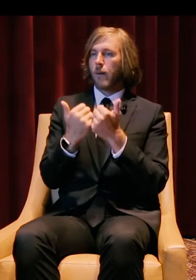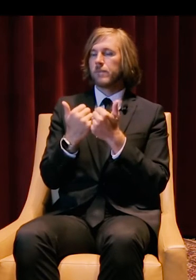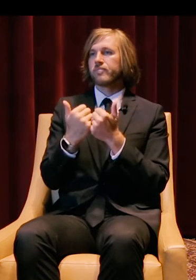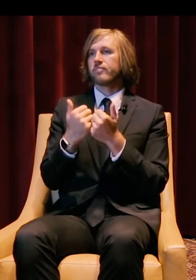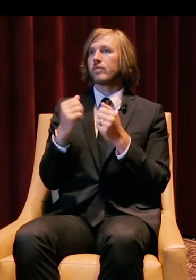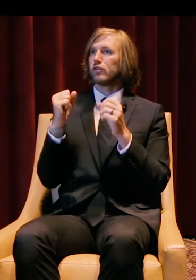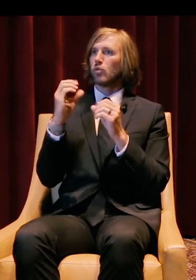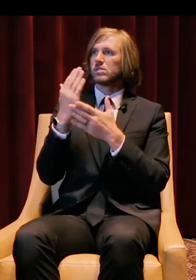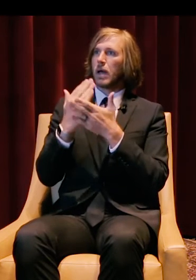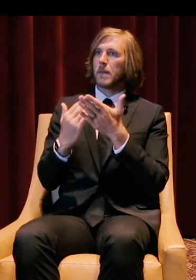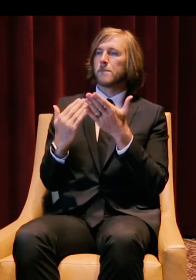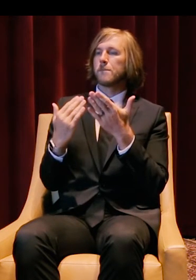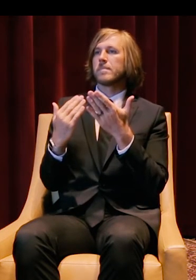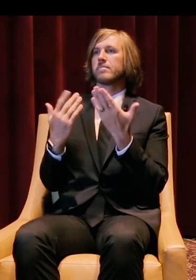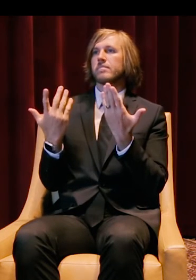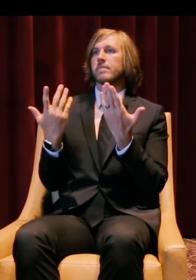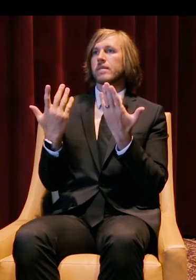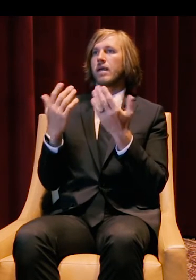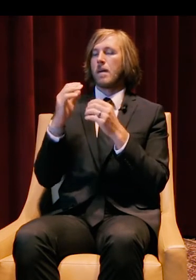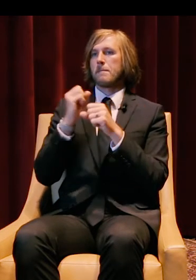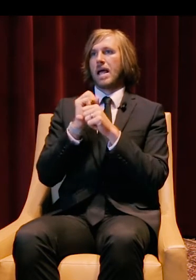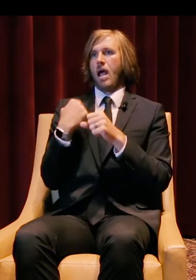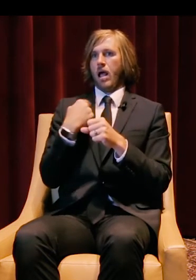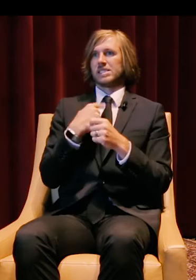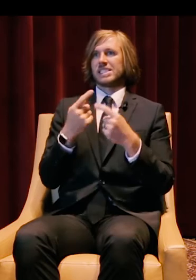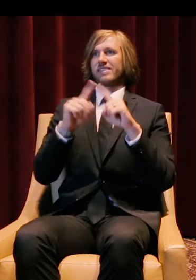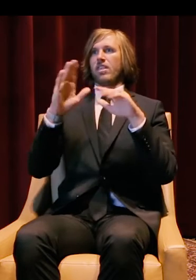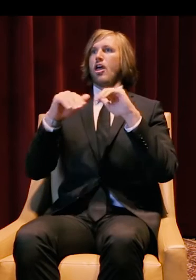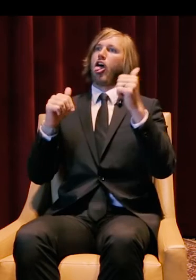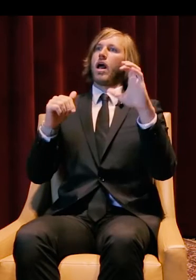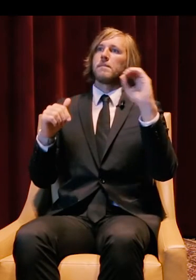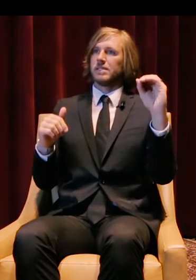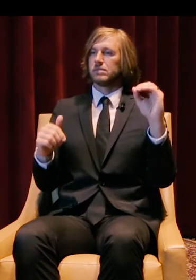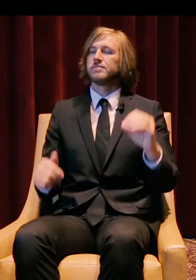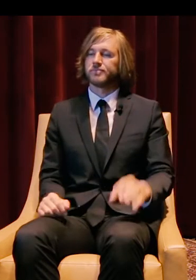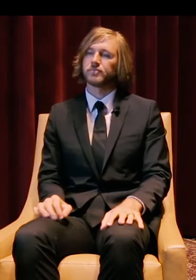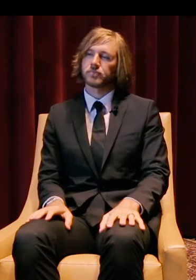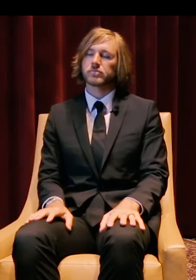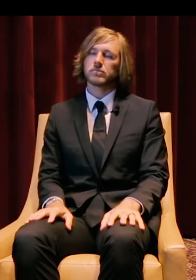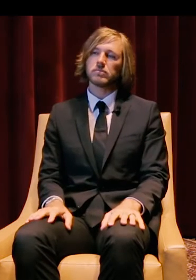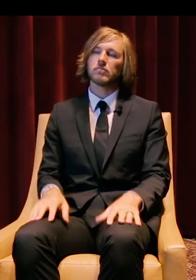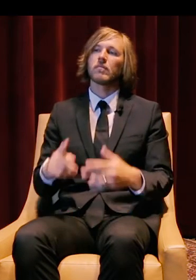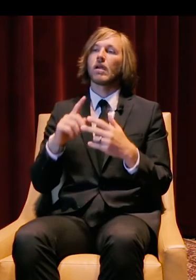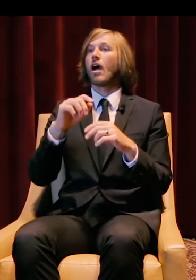We have some of the things that set us apart from other companies. Also, we have on our,